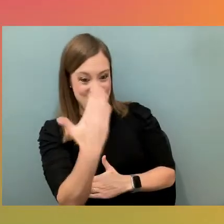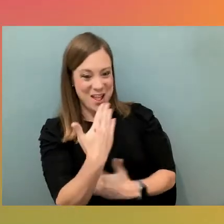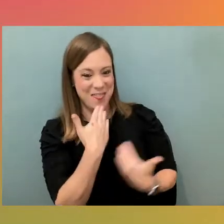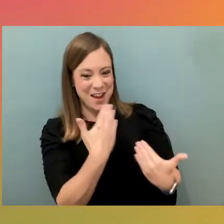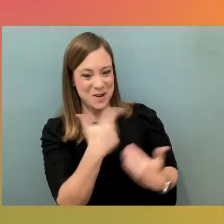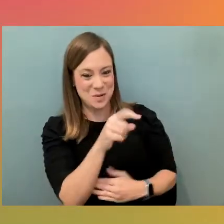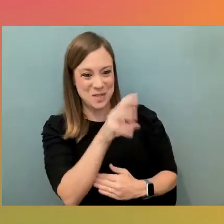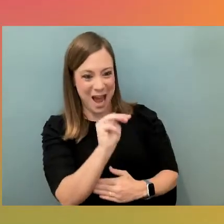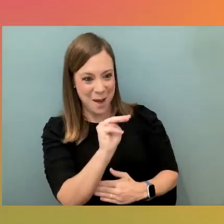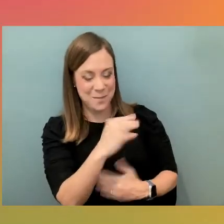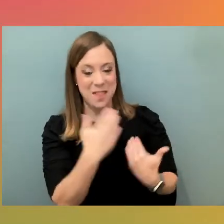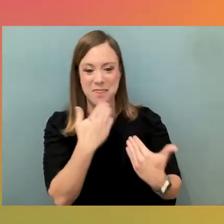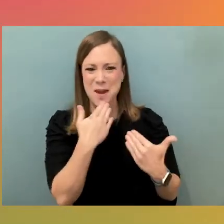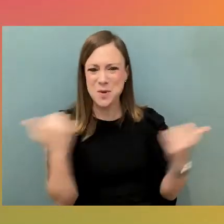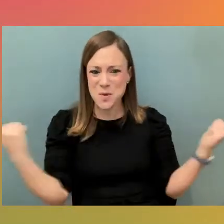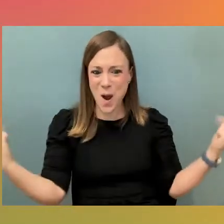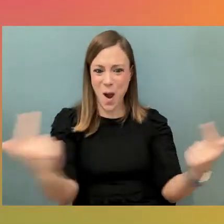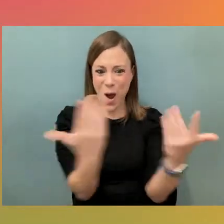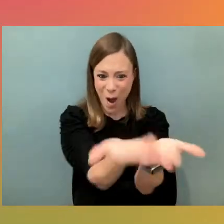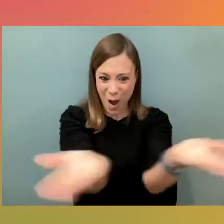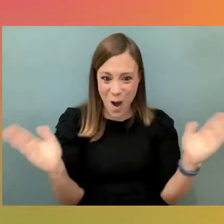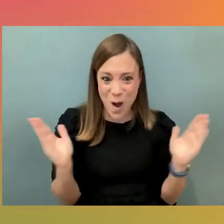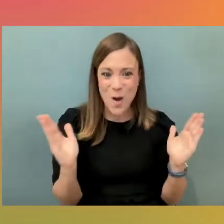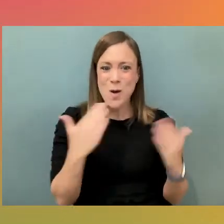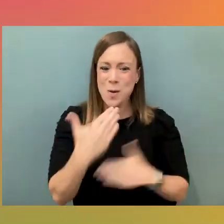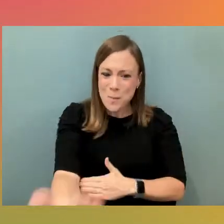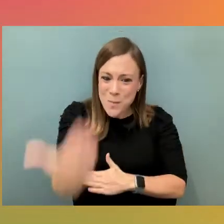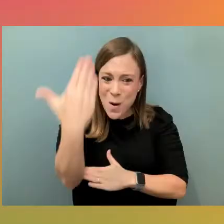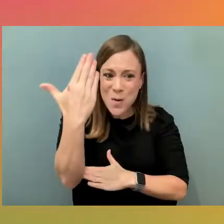DOUGLAS TAKE IT AWAY. GOOD MORNING, THANK YOU TOM,